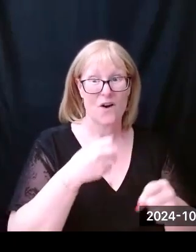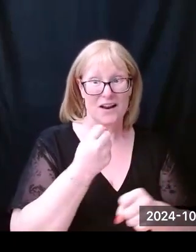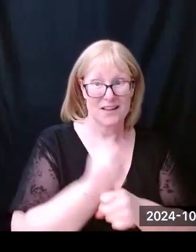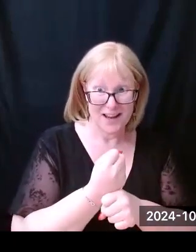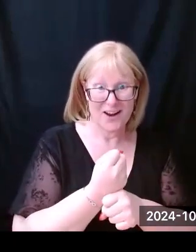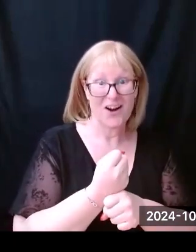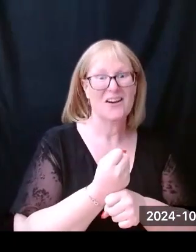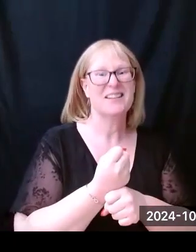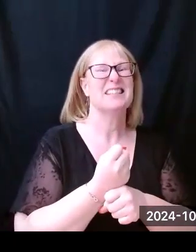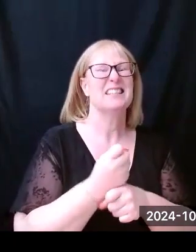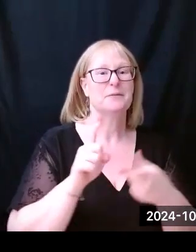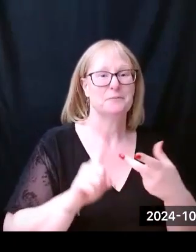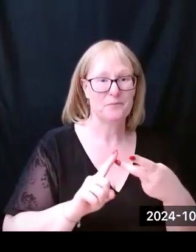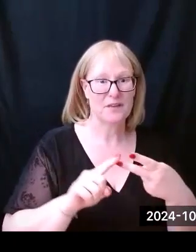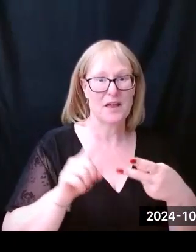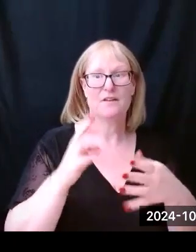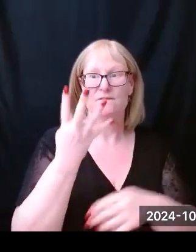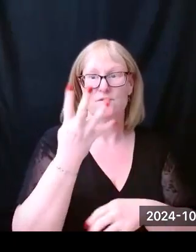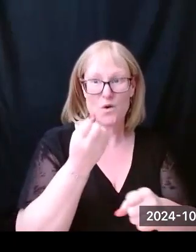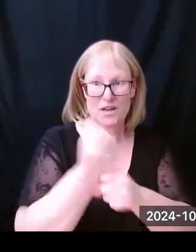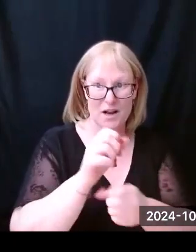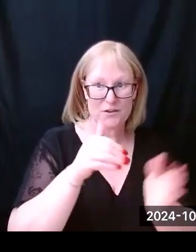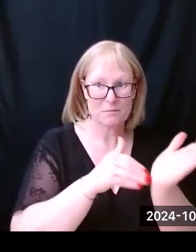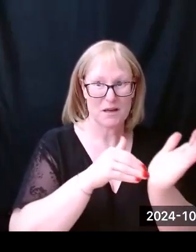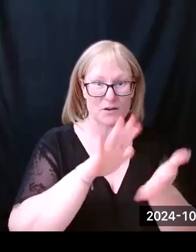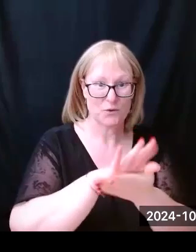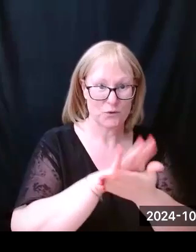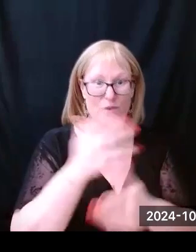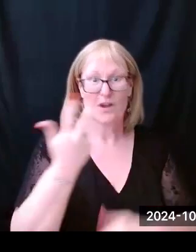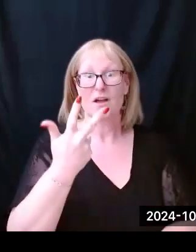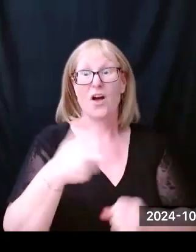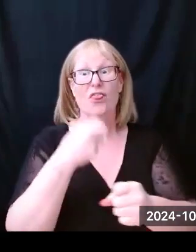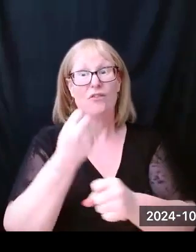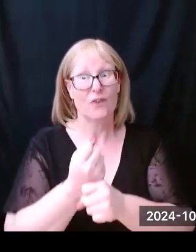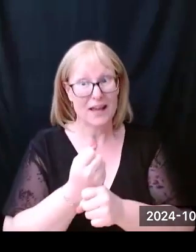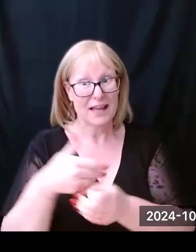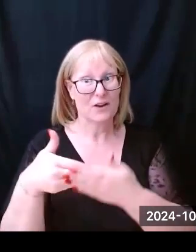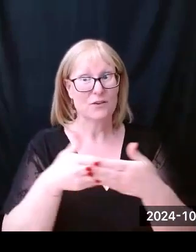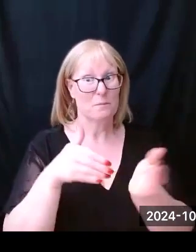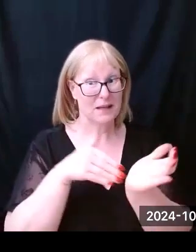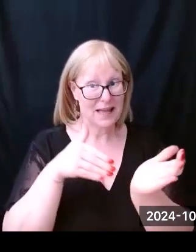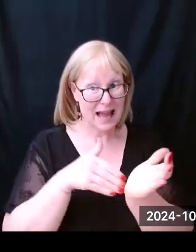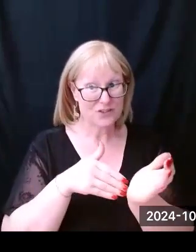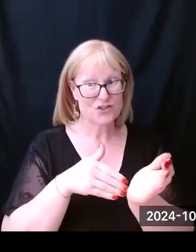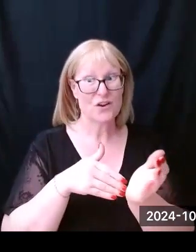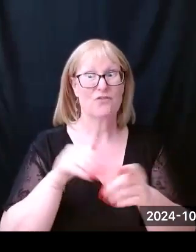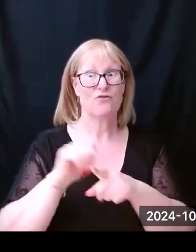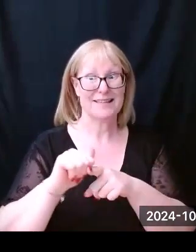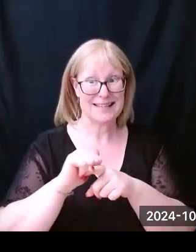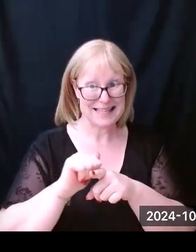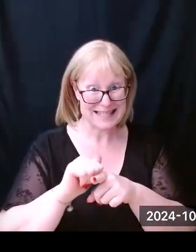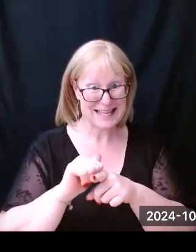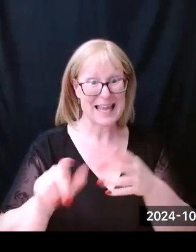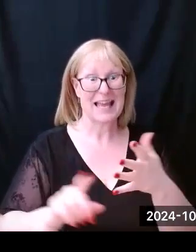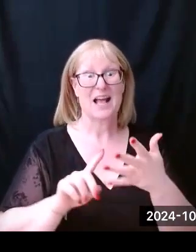Then I did four years in medical school. Then I did a three-year pediatric residency, and then after that three-year pediatric residency,